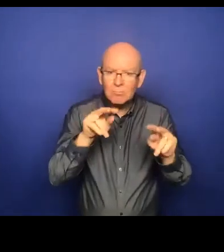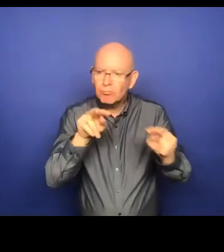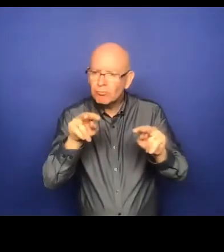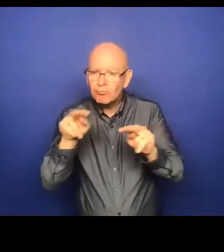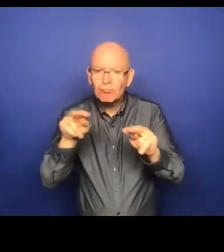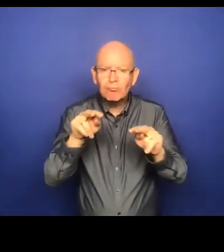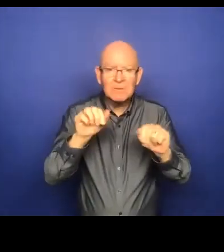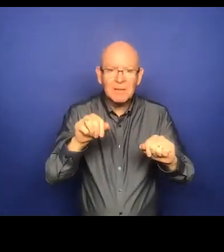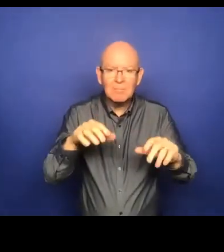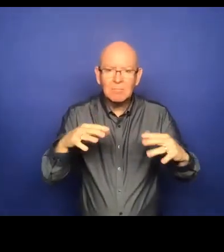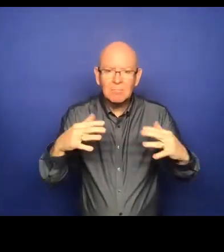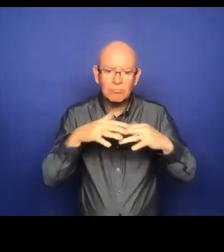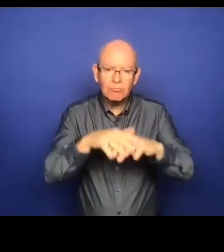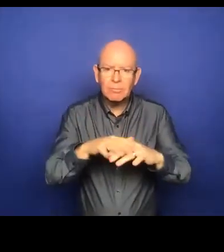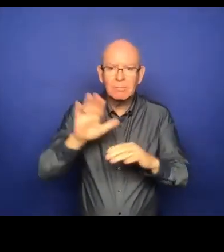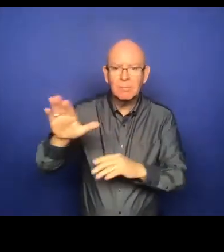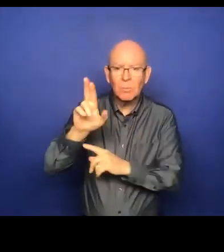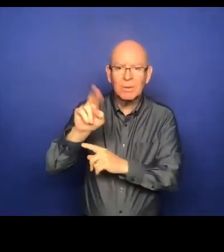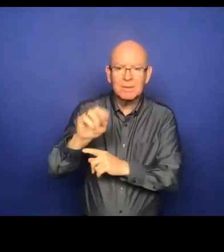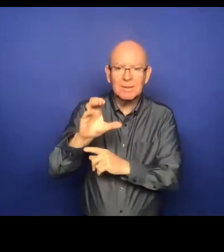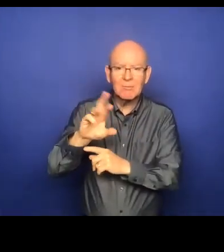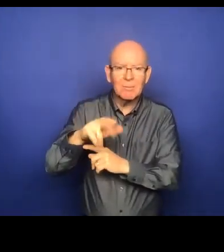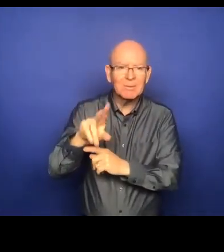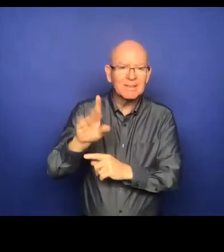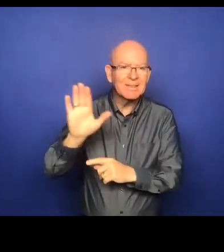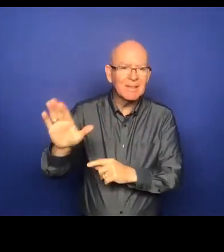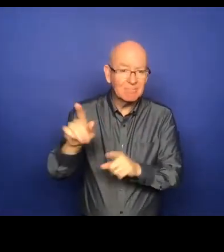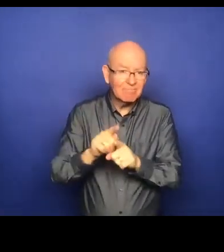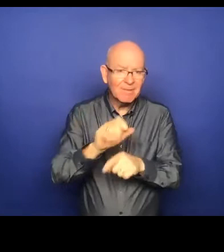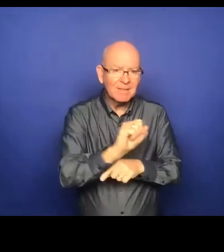I think it has been very clearly pointed out that the pandemic has